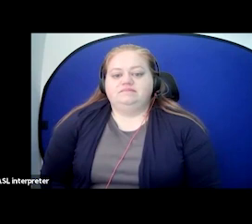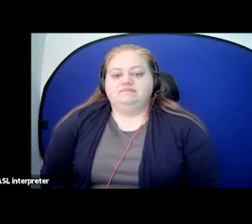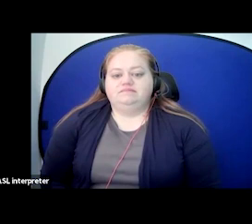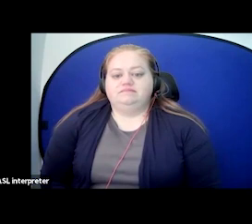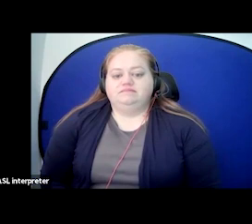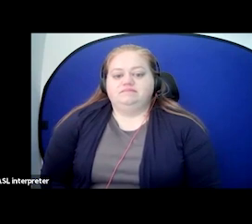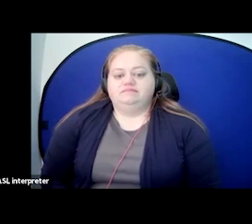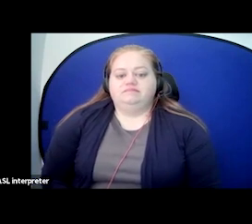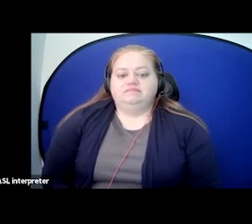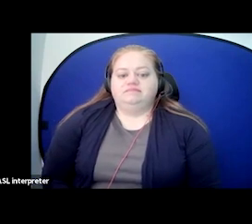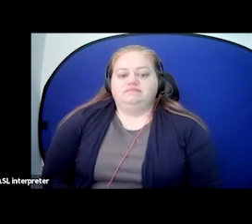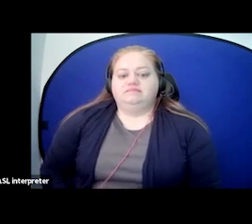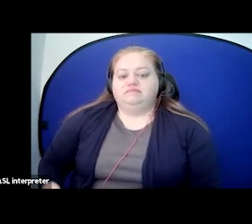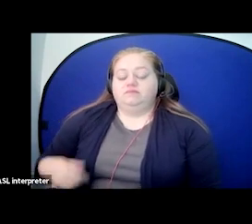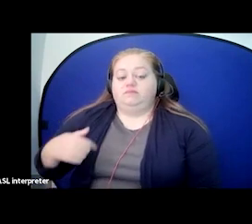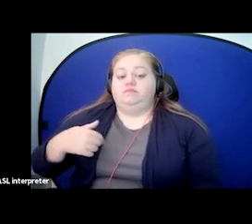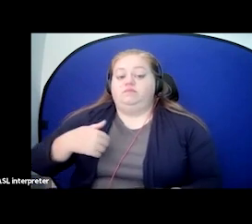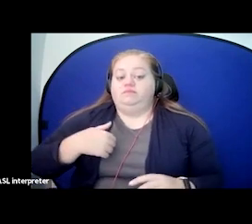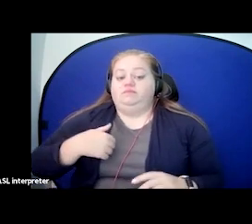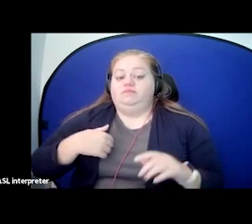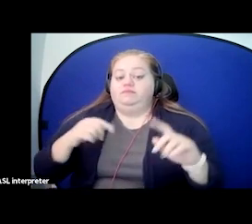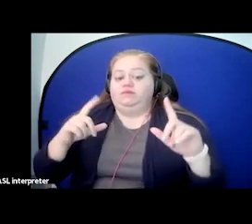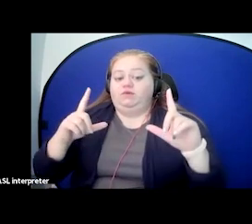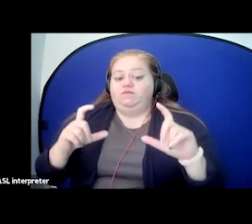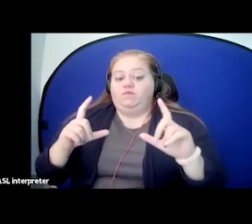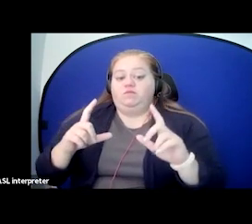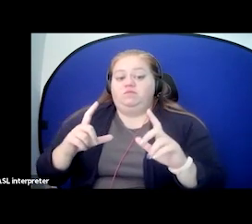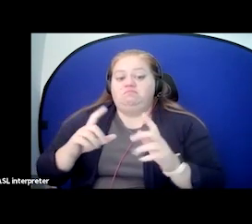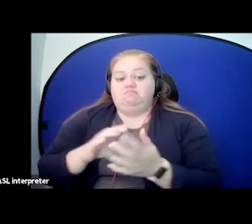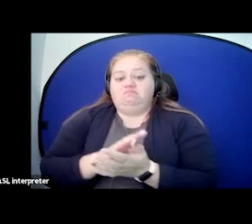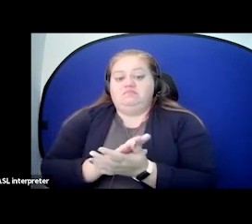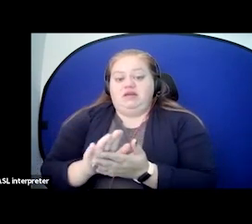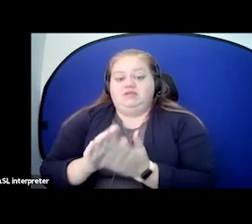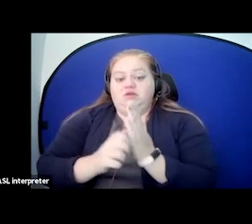I took a photo of a very nice article shared by our folks